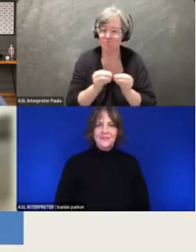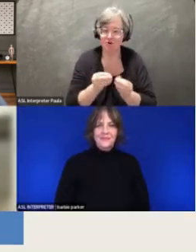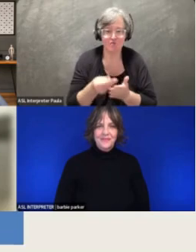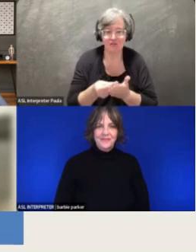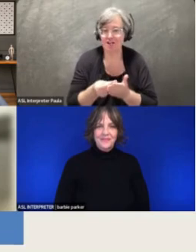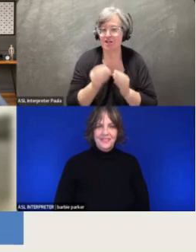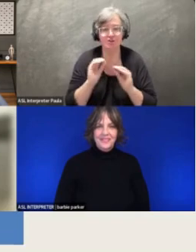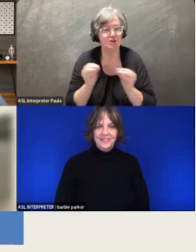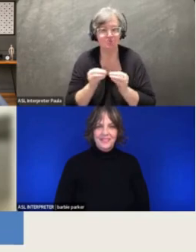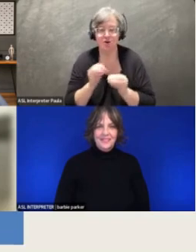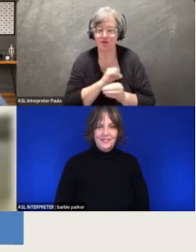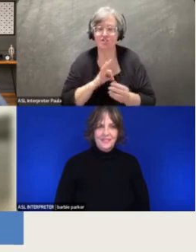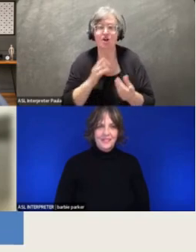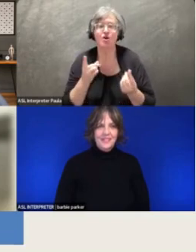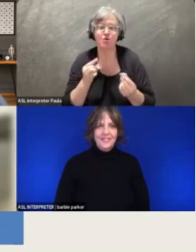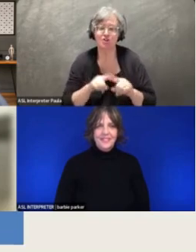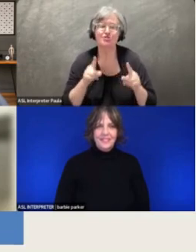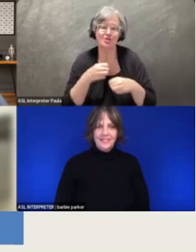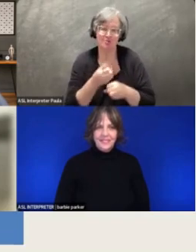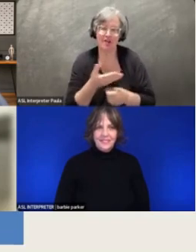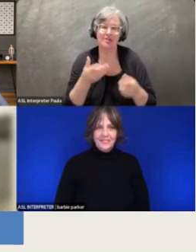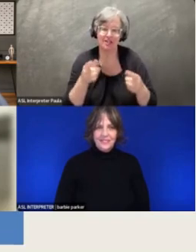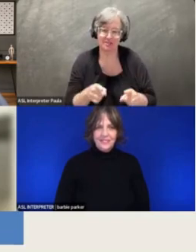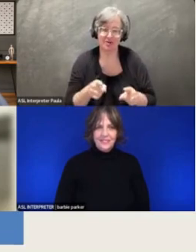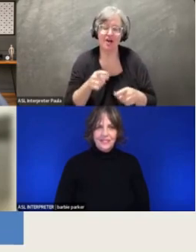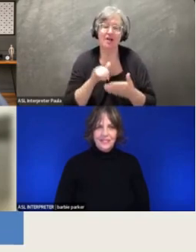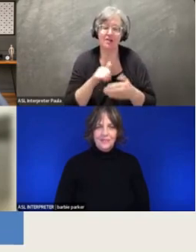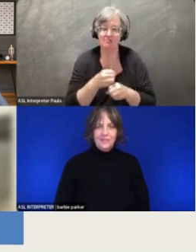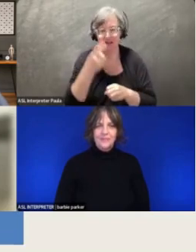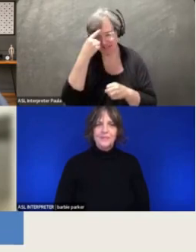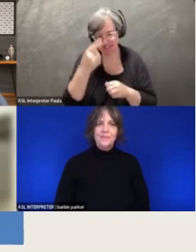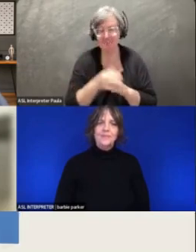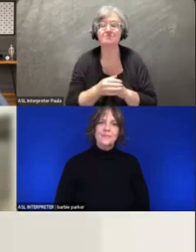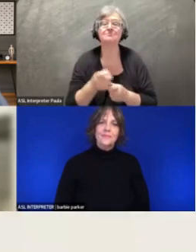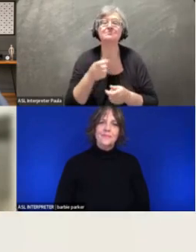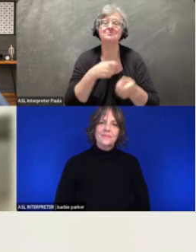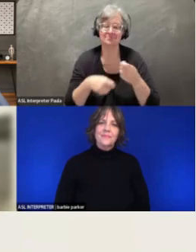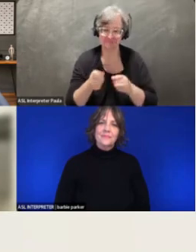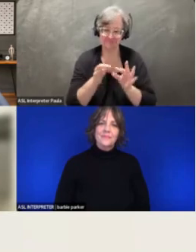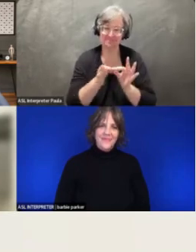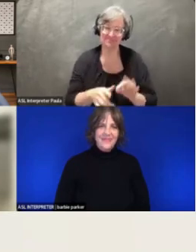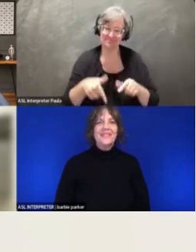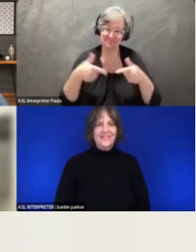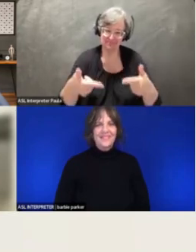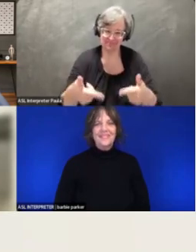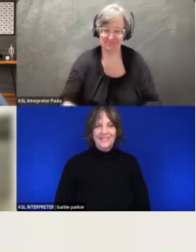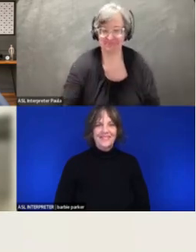differently to help make things happen in a way that makes sense, and that means it really is focused on commitment. We